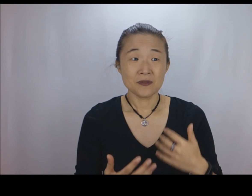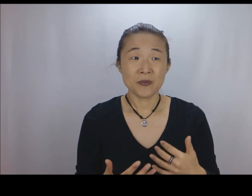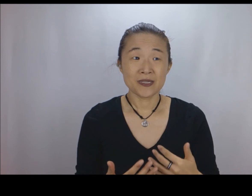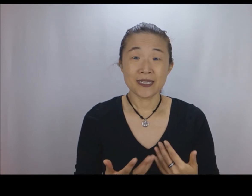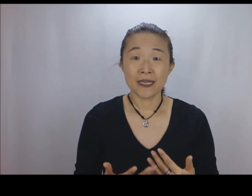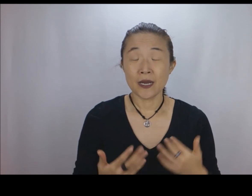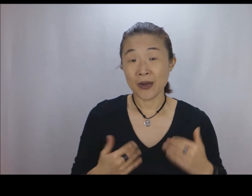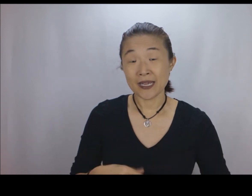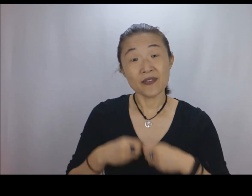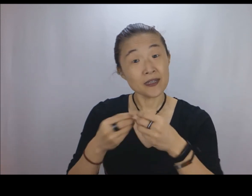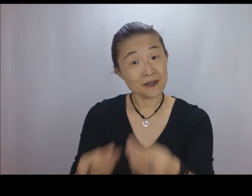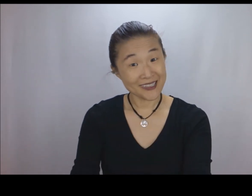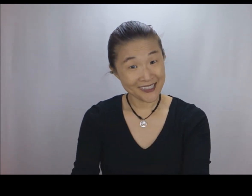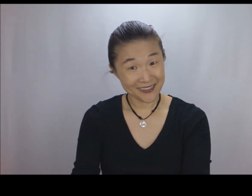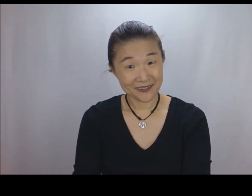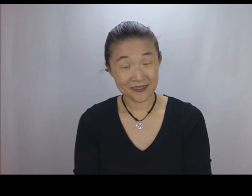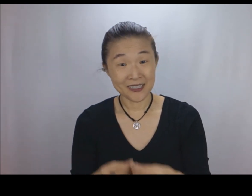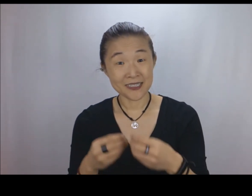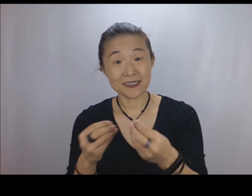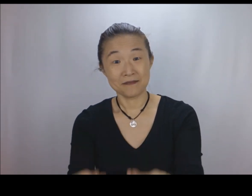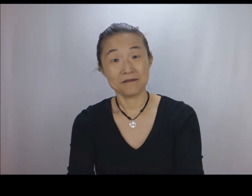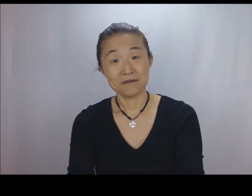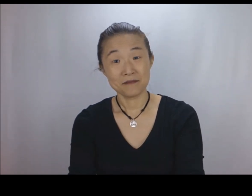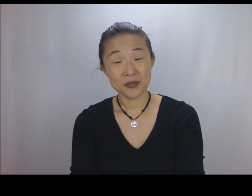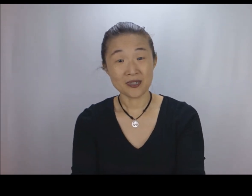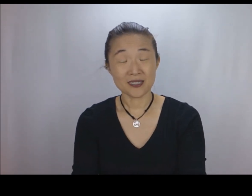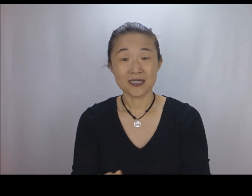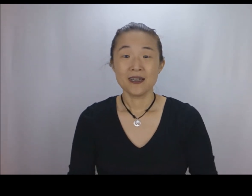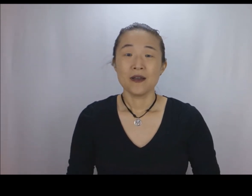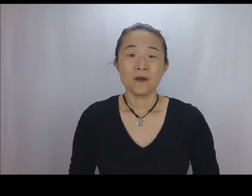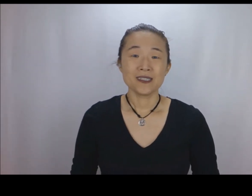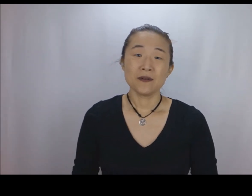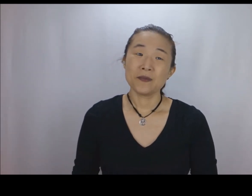you would be saying, "Am I giving you these books?"